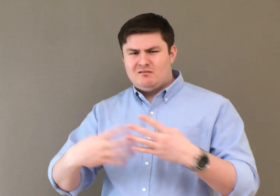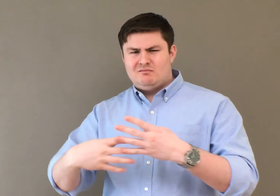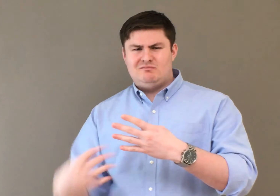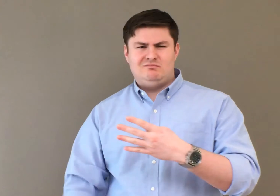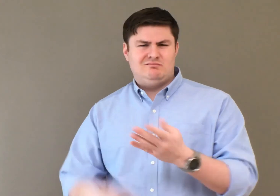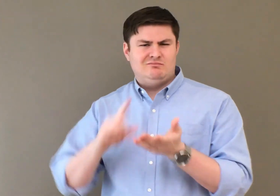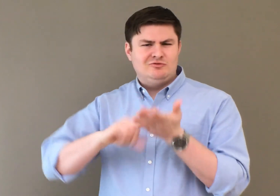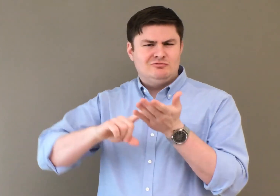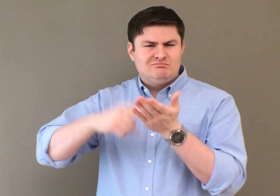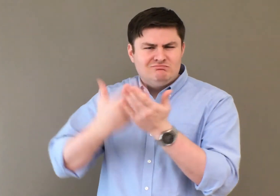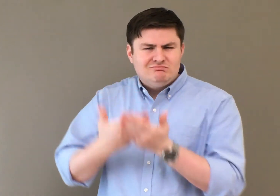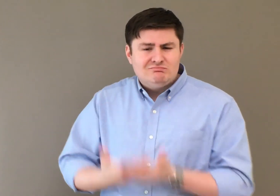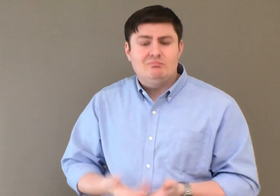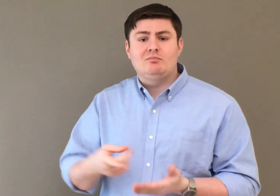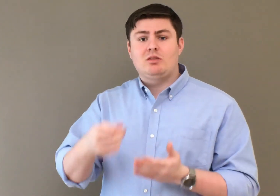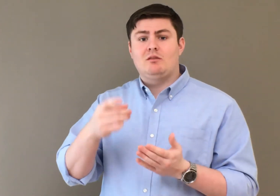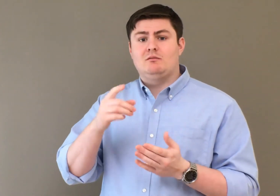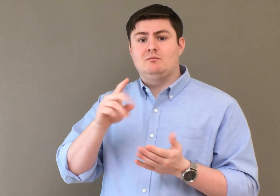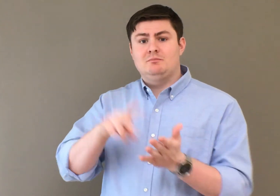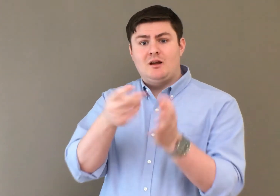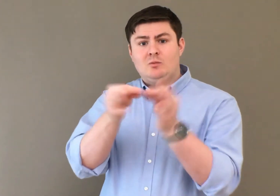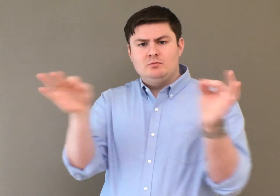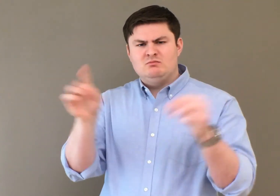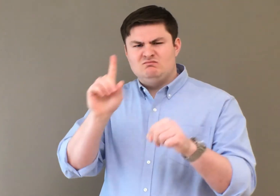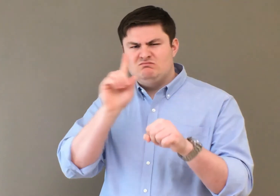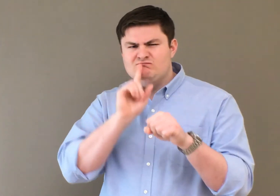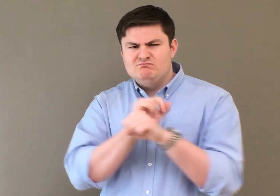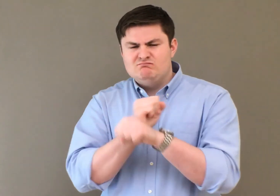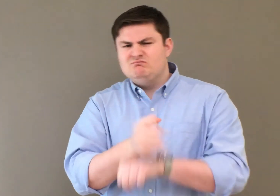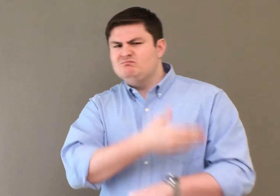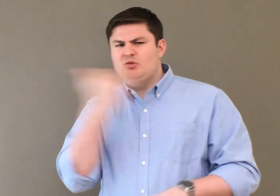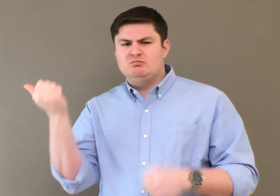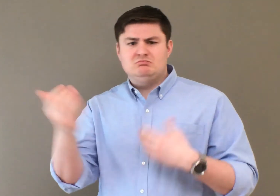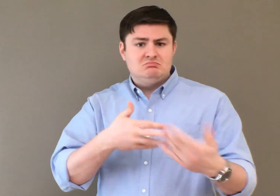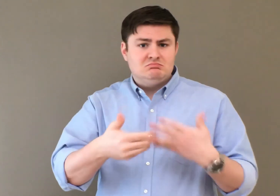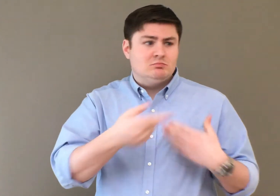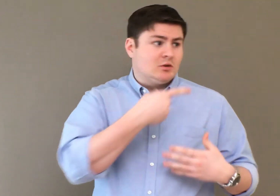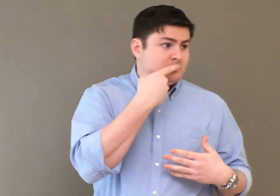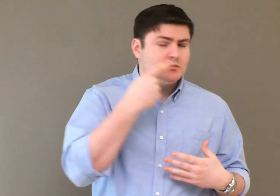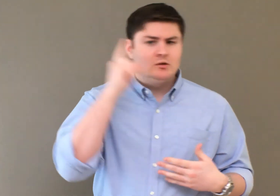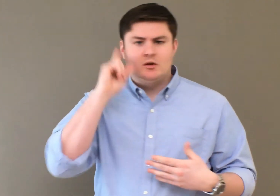There's a whole host of research that proves that bilingualism is a benefit to any child,